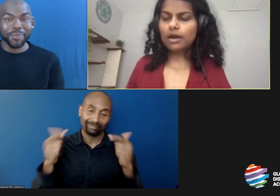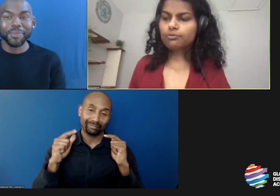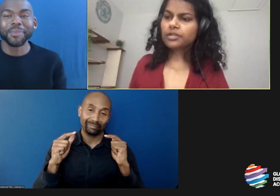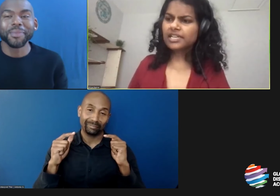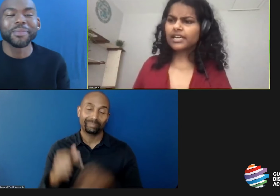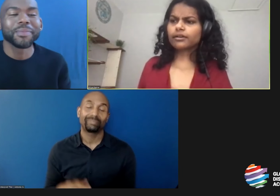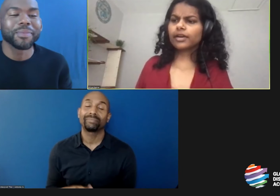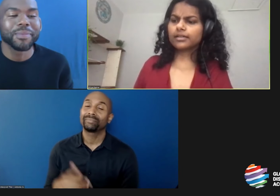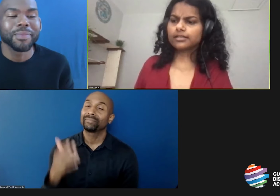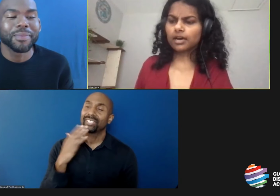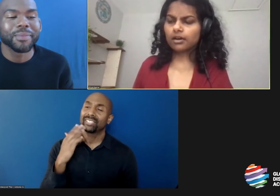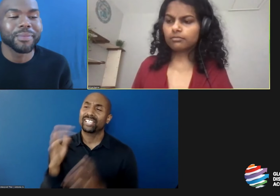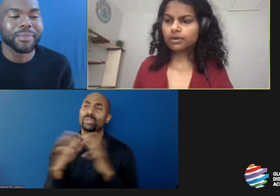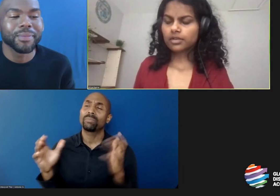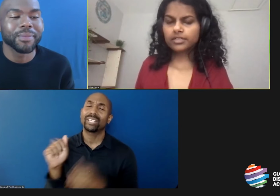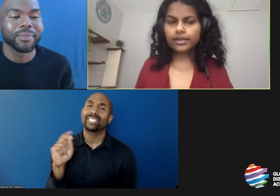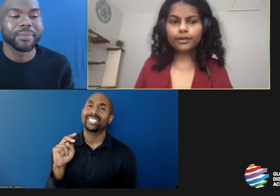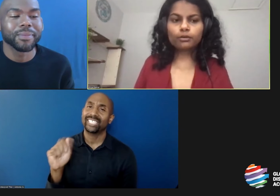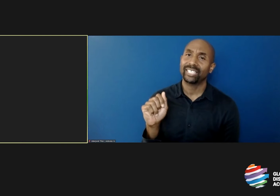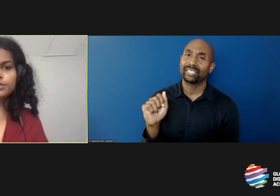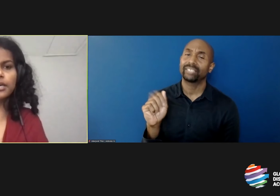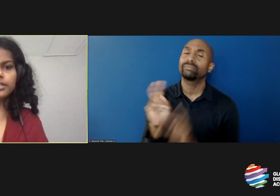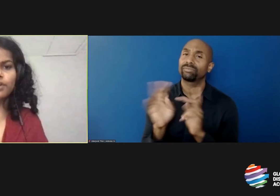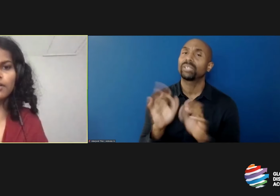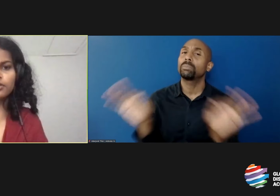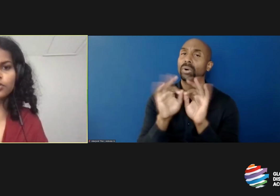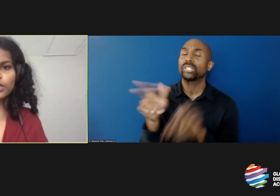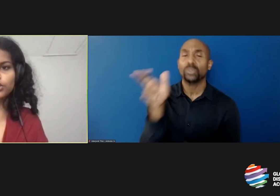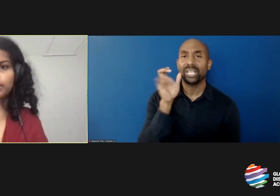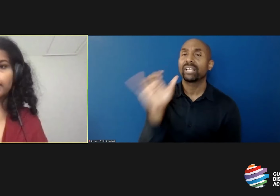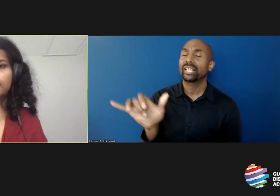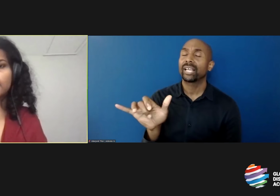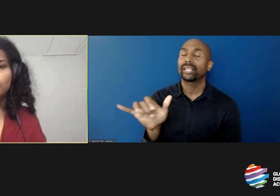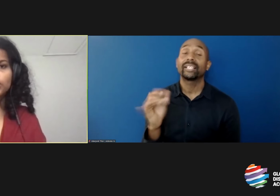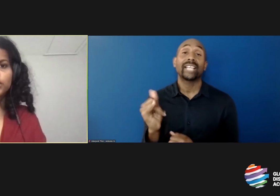I'm really curious to hear your perspective on this question, and again that, question